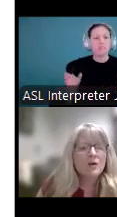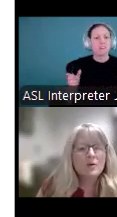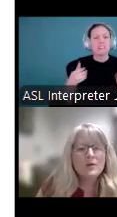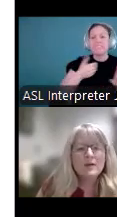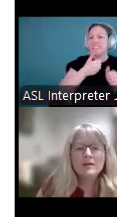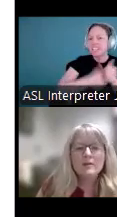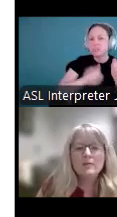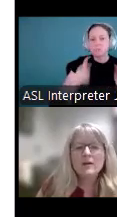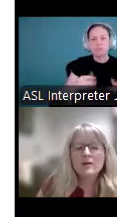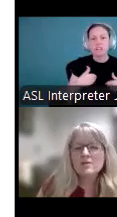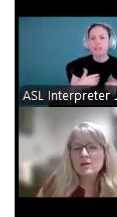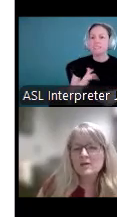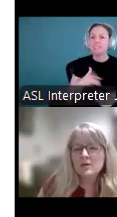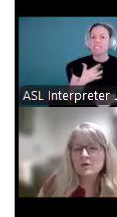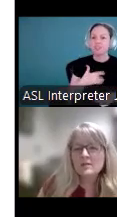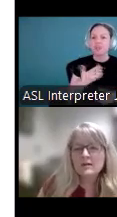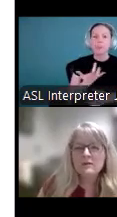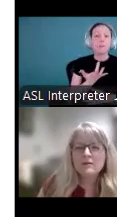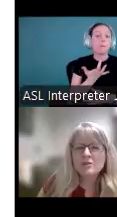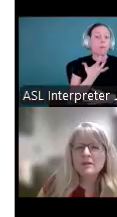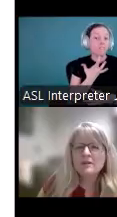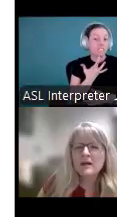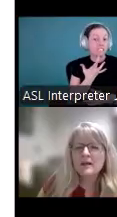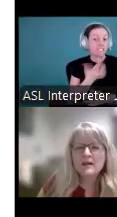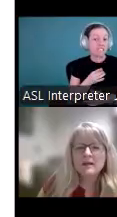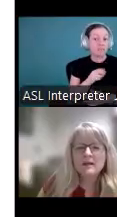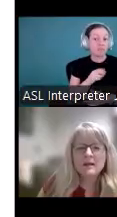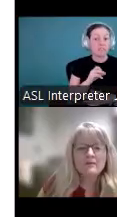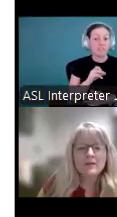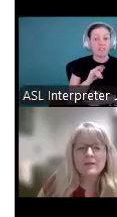know that that we hear the term neurodivergent a lot, and I feel